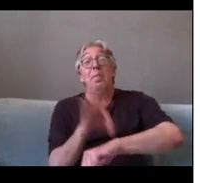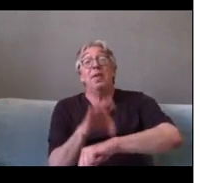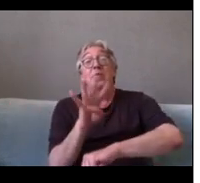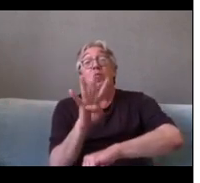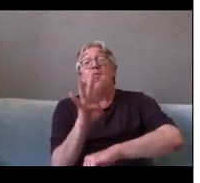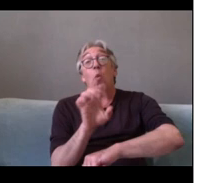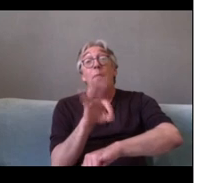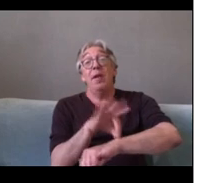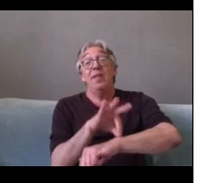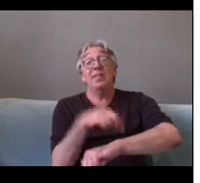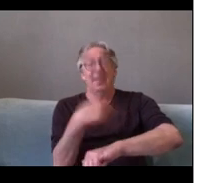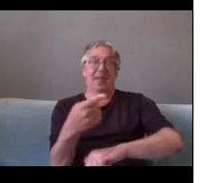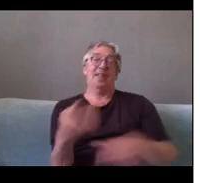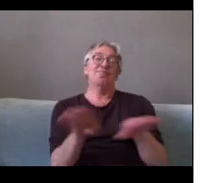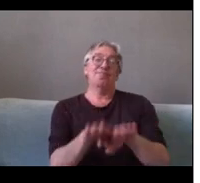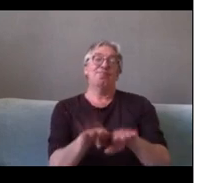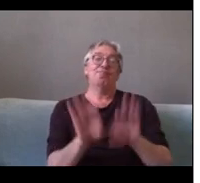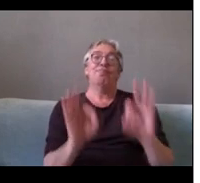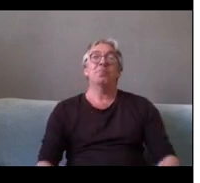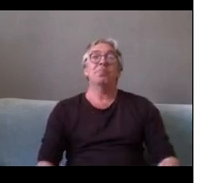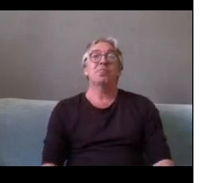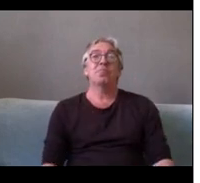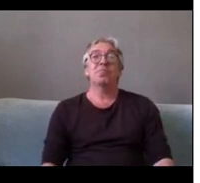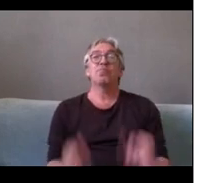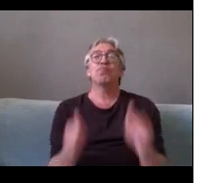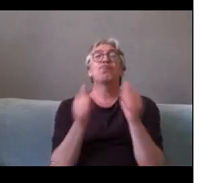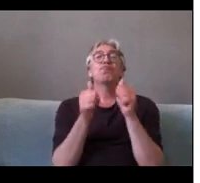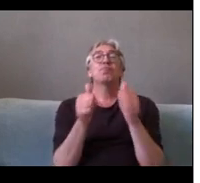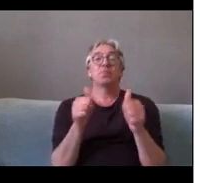Thank you. I'll respond to the three questions.